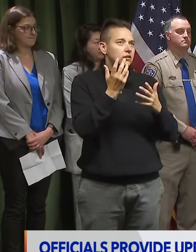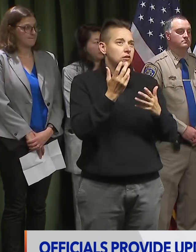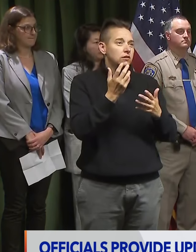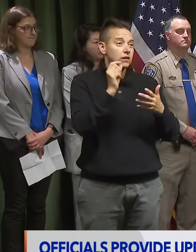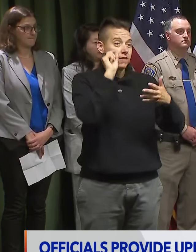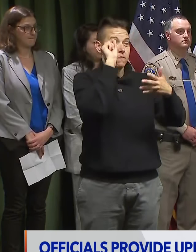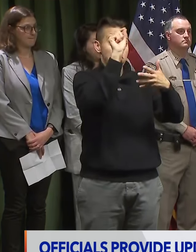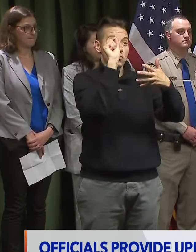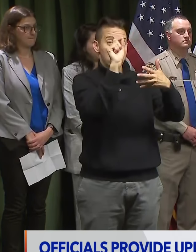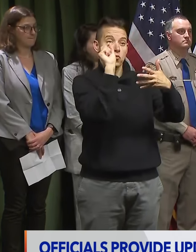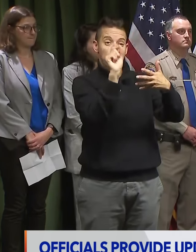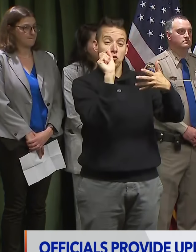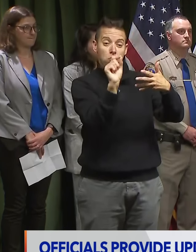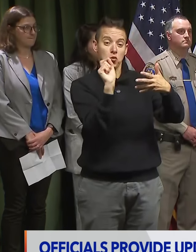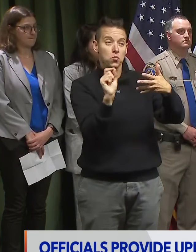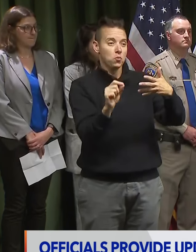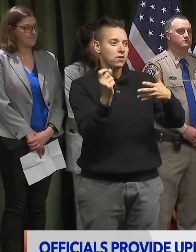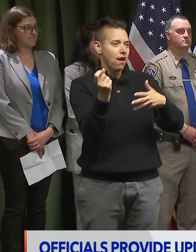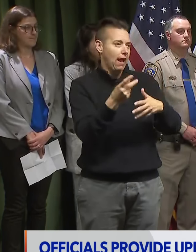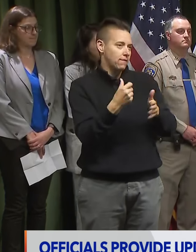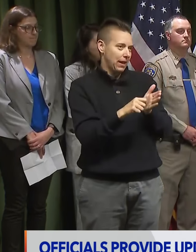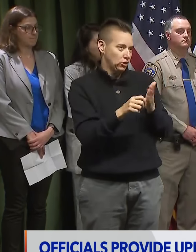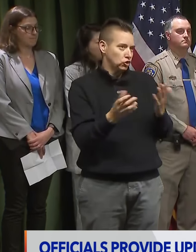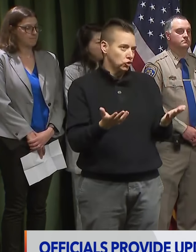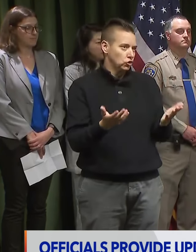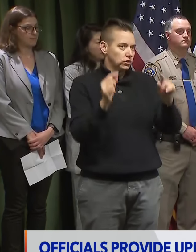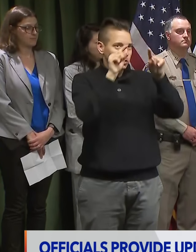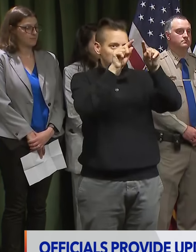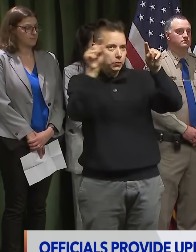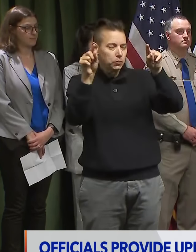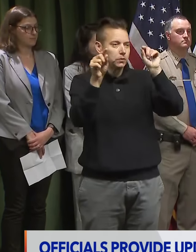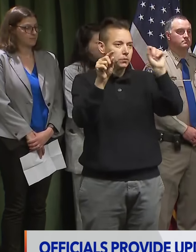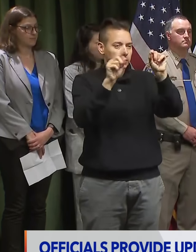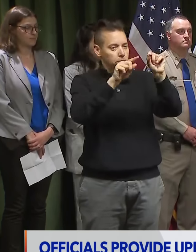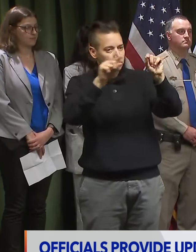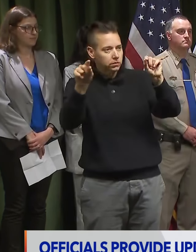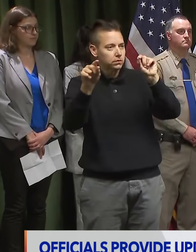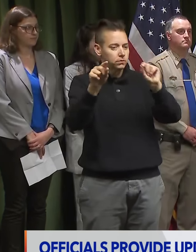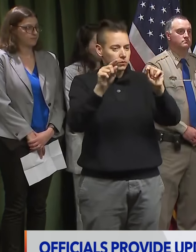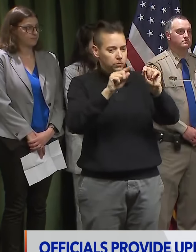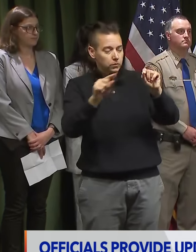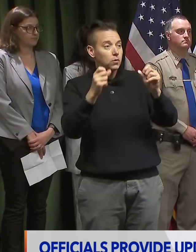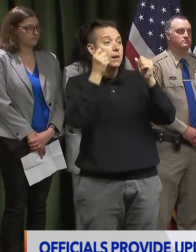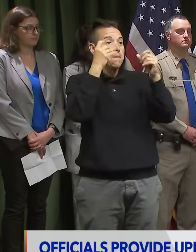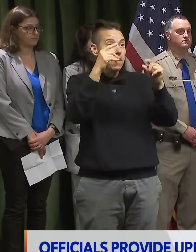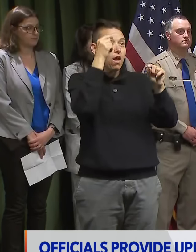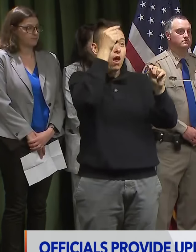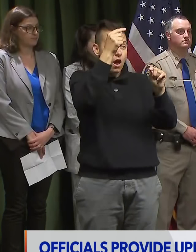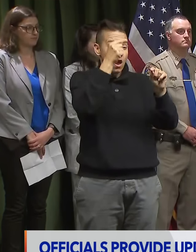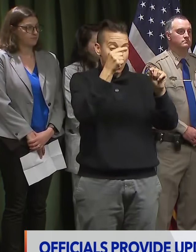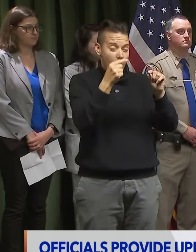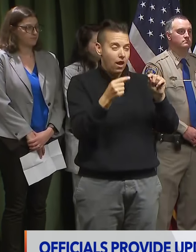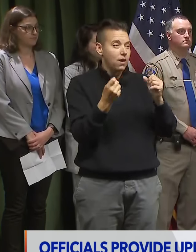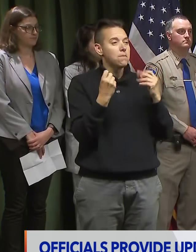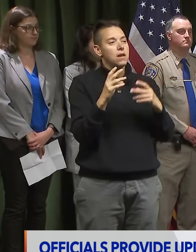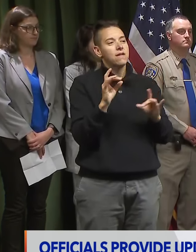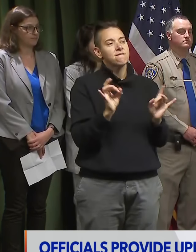SPECIFIC DETAILS AT THIS BUT I COULD TELL BY BULLETED POINTS IT TOOK UP OVER HALF OF THE